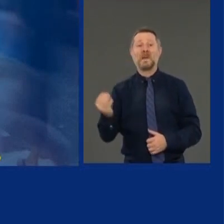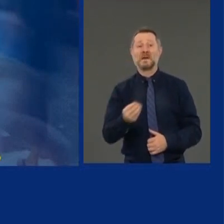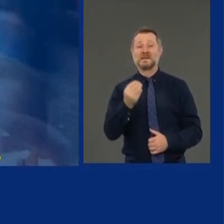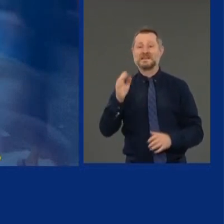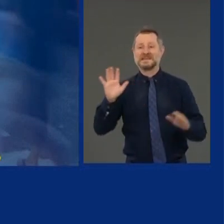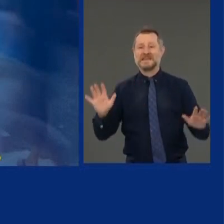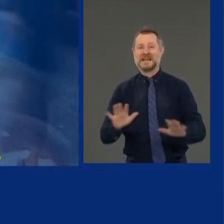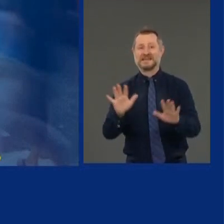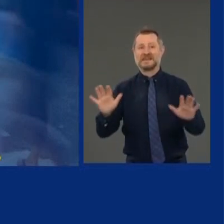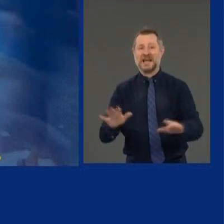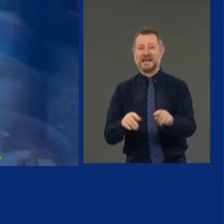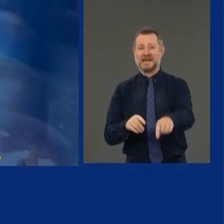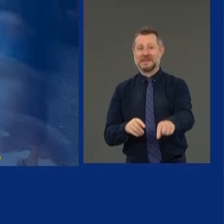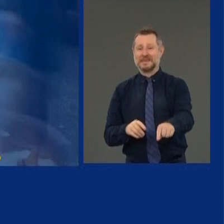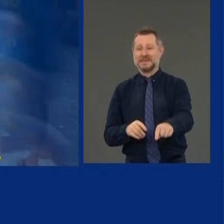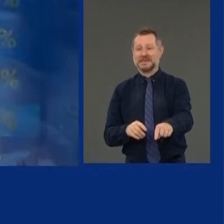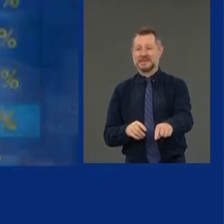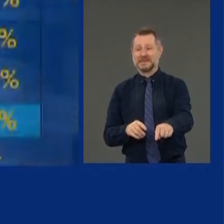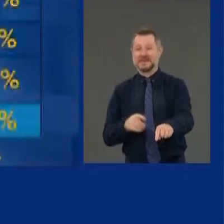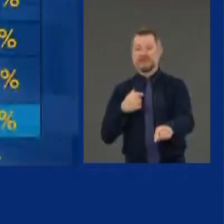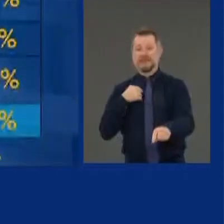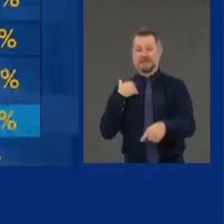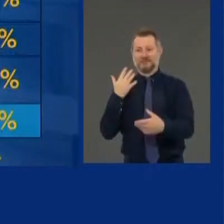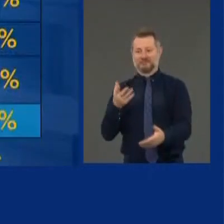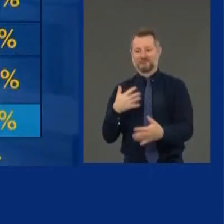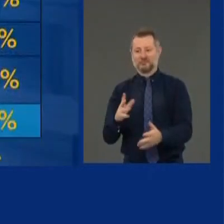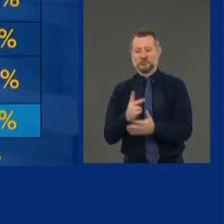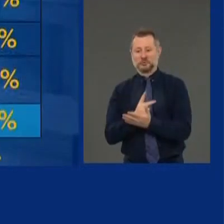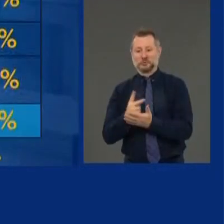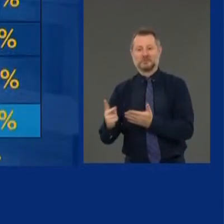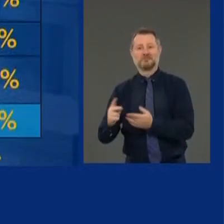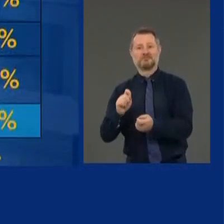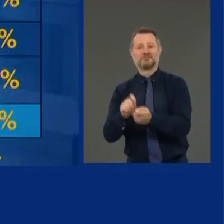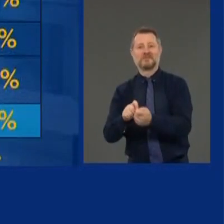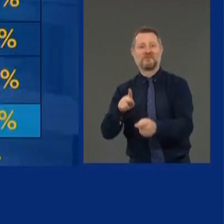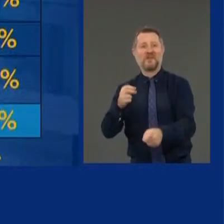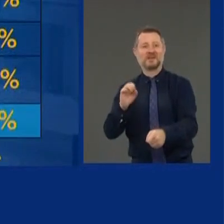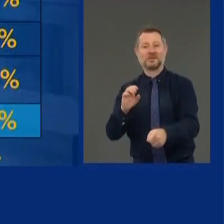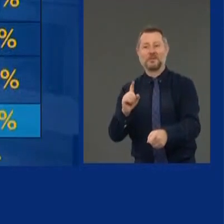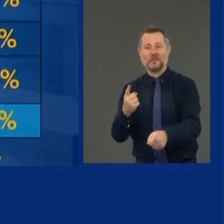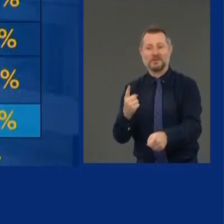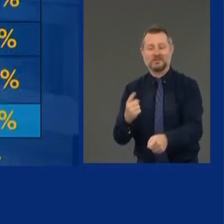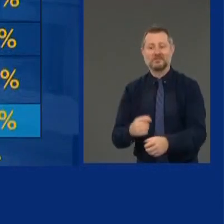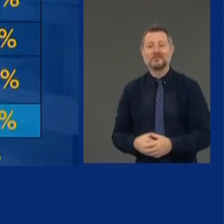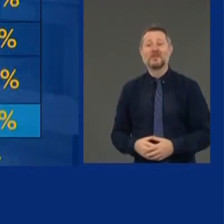NEW YORK CITY IS ON TRACK FOR MONDAY.